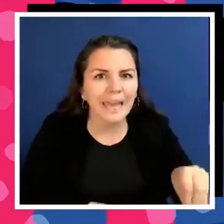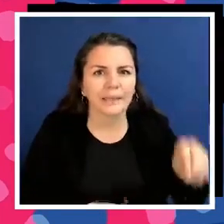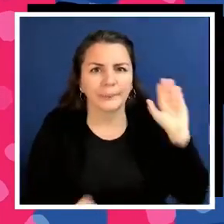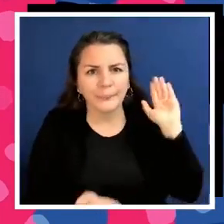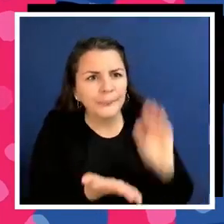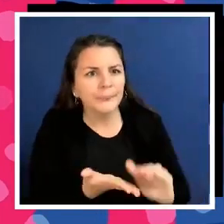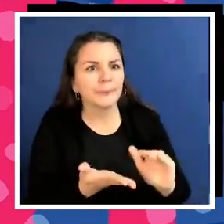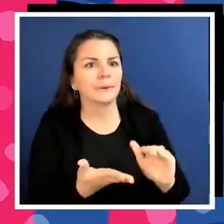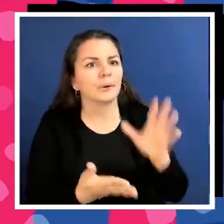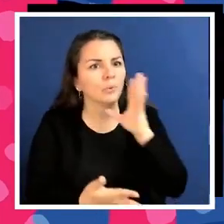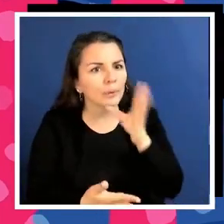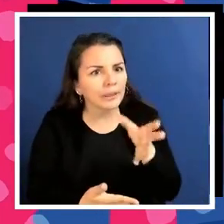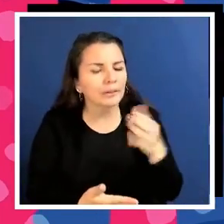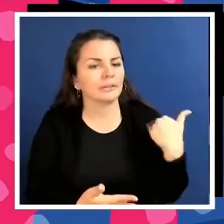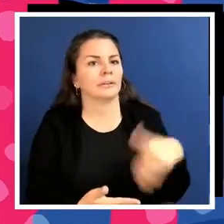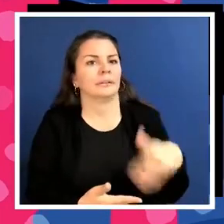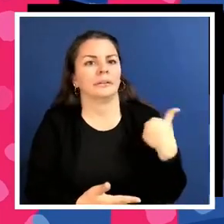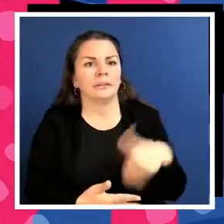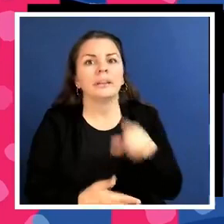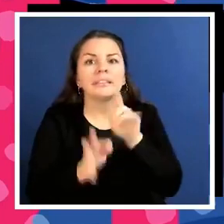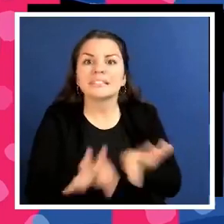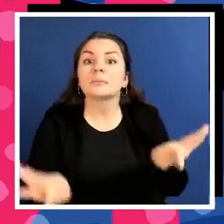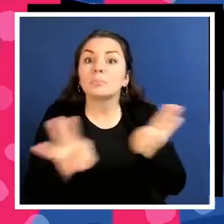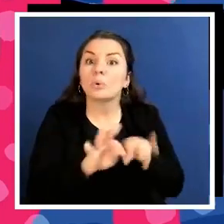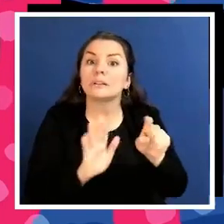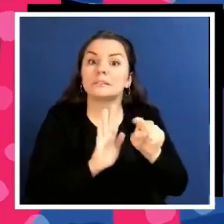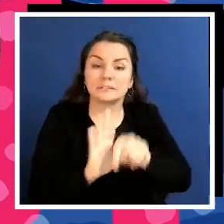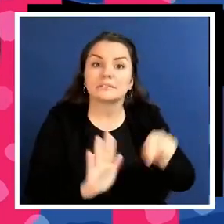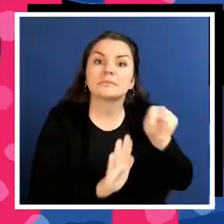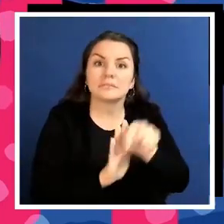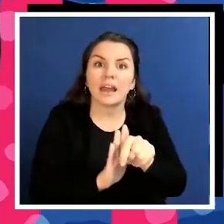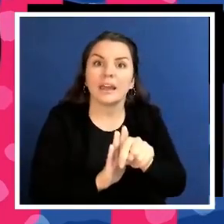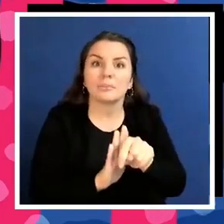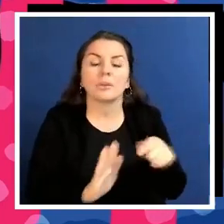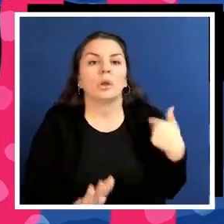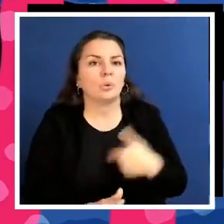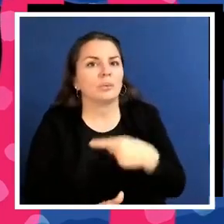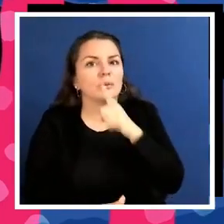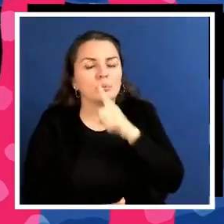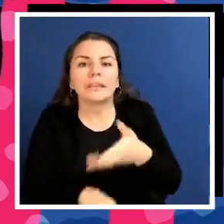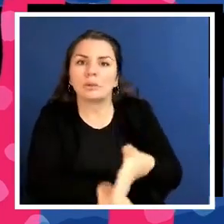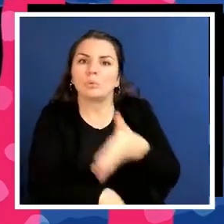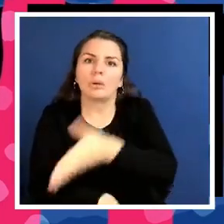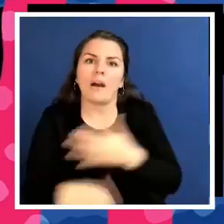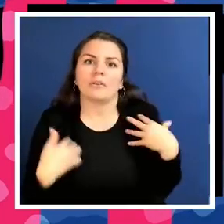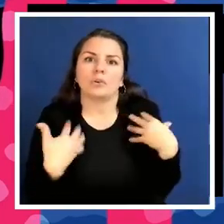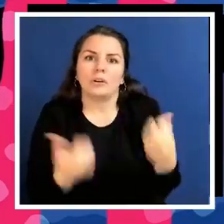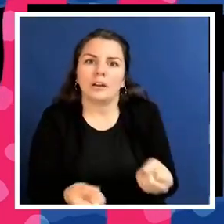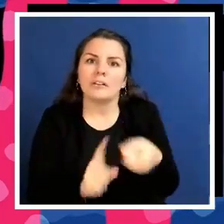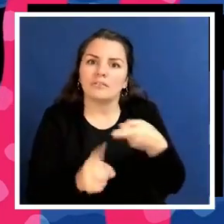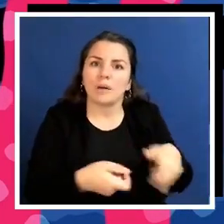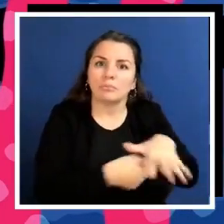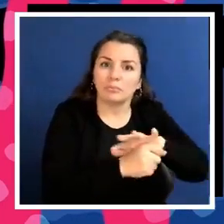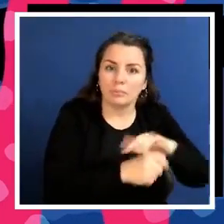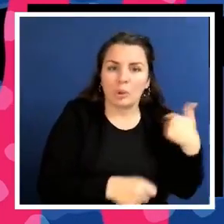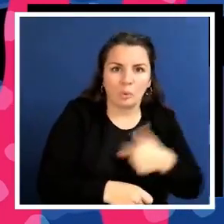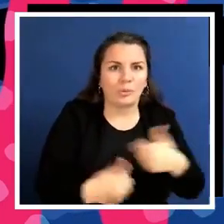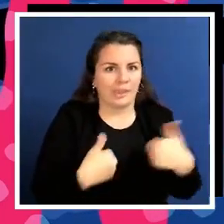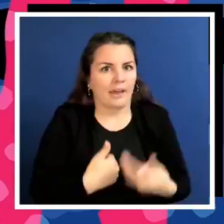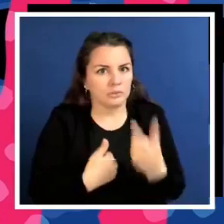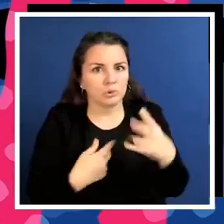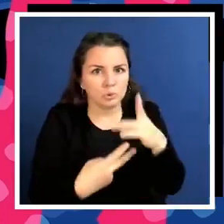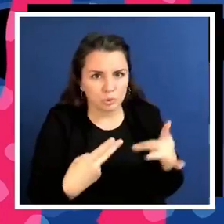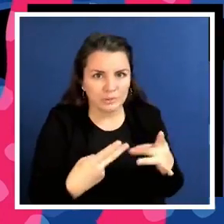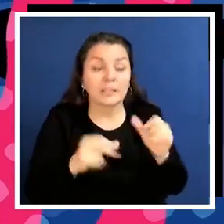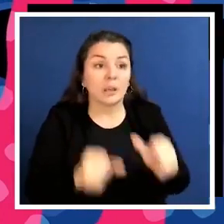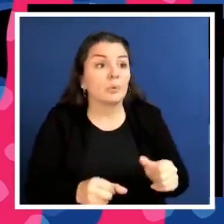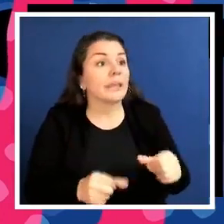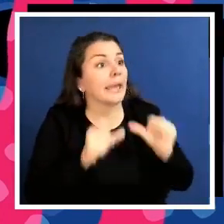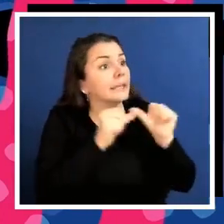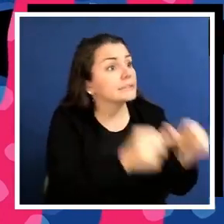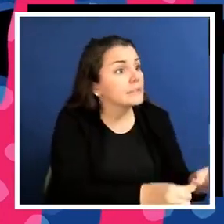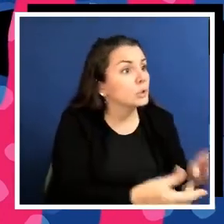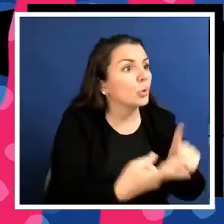BY COLUMBIA UNIVERSITY IN